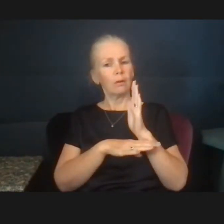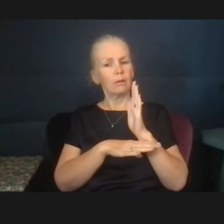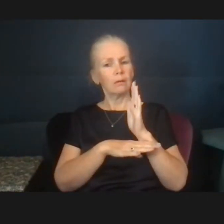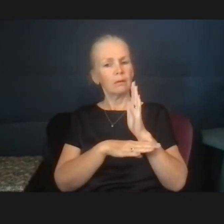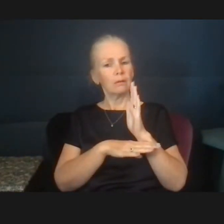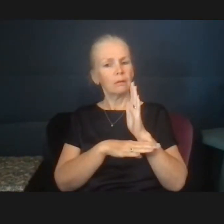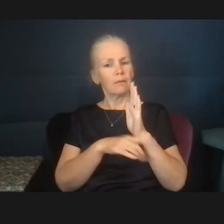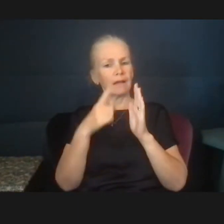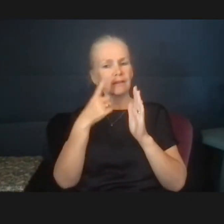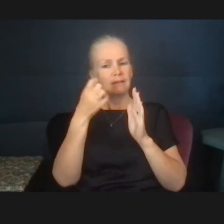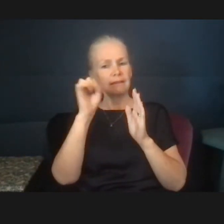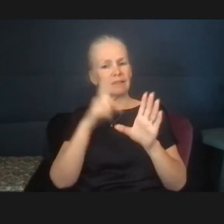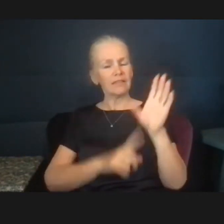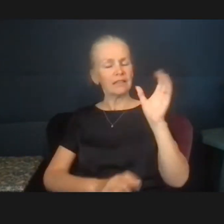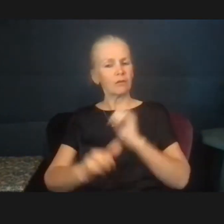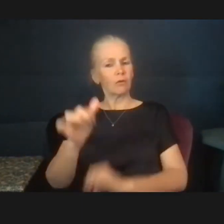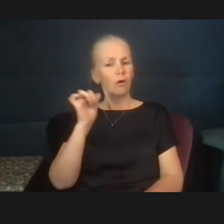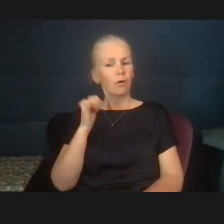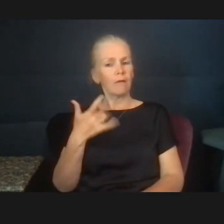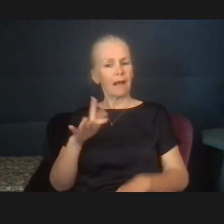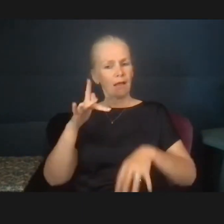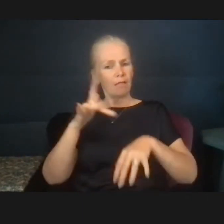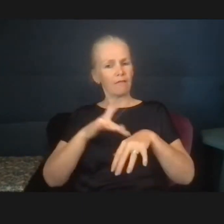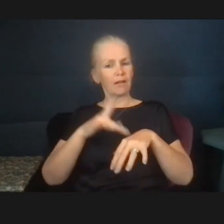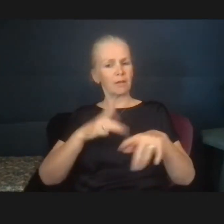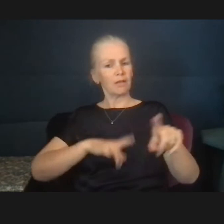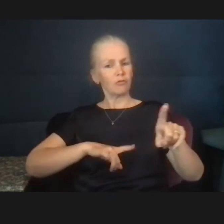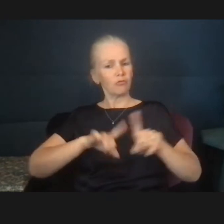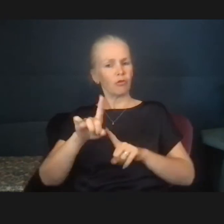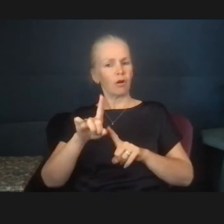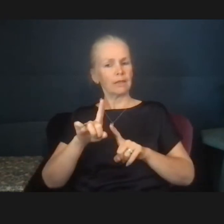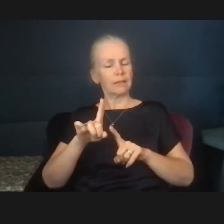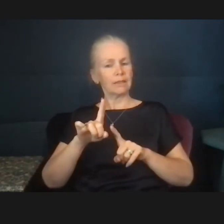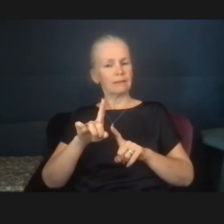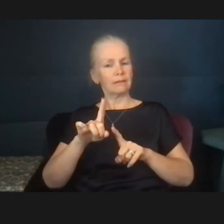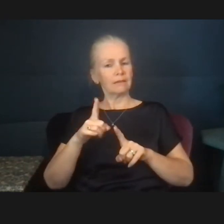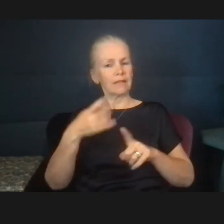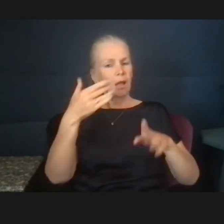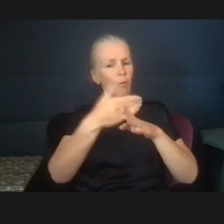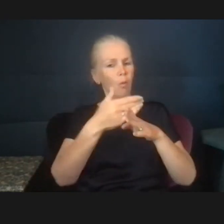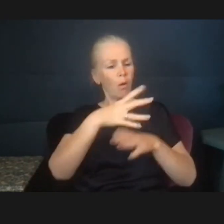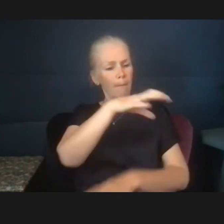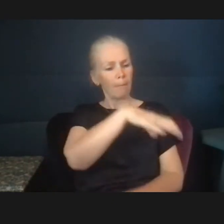decade ago for me, but now they're affecting me trying to get into workplaces, get higher up,